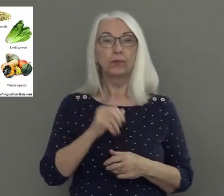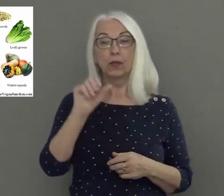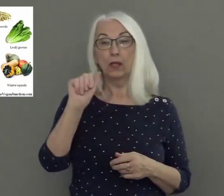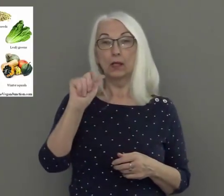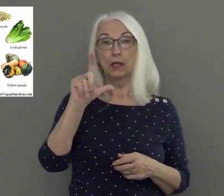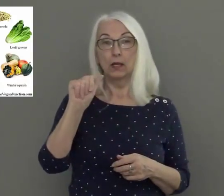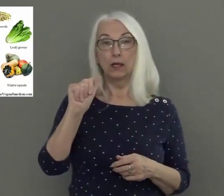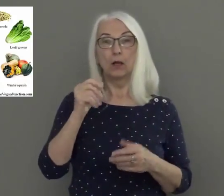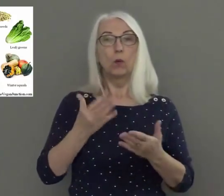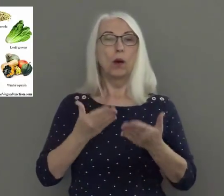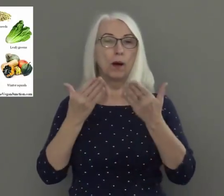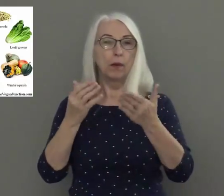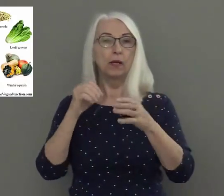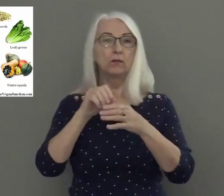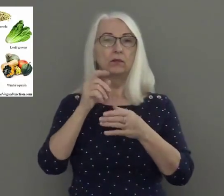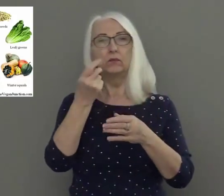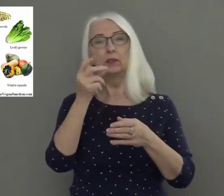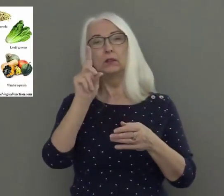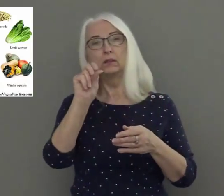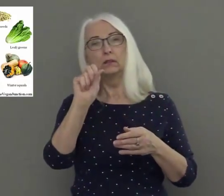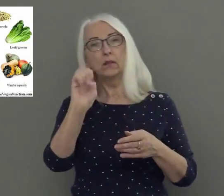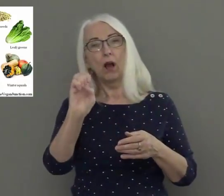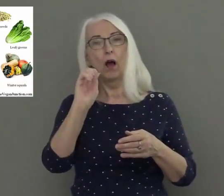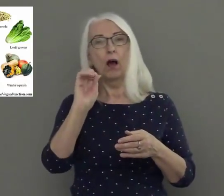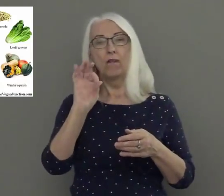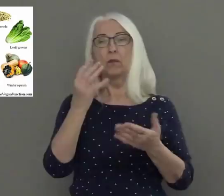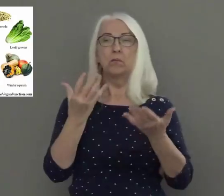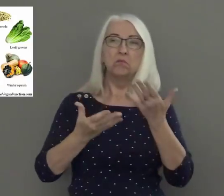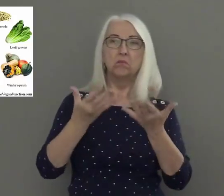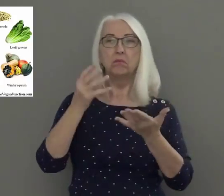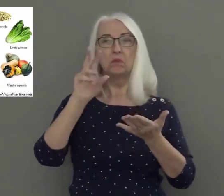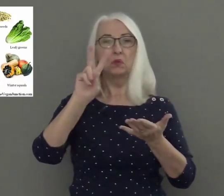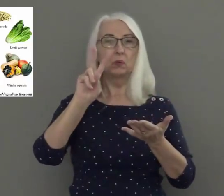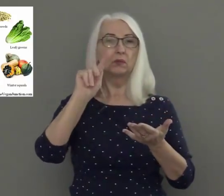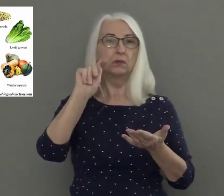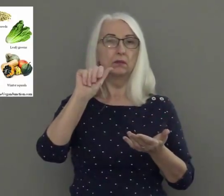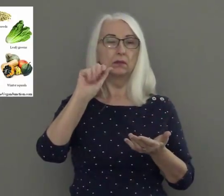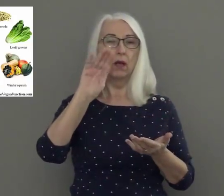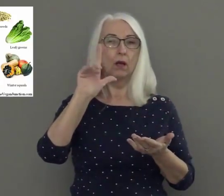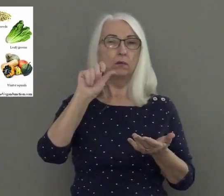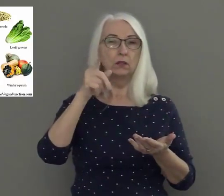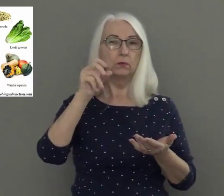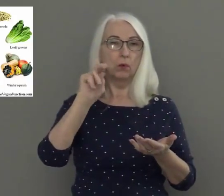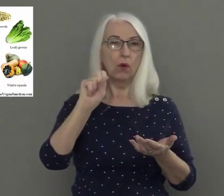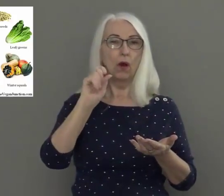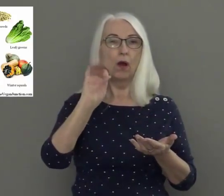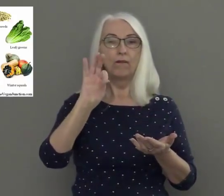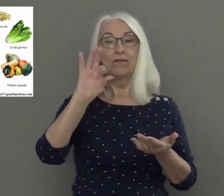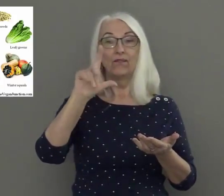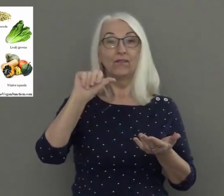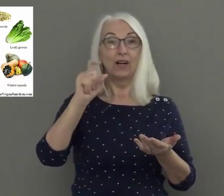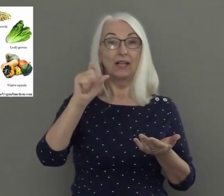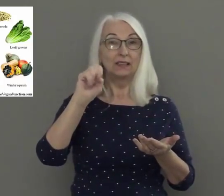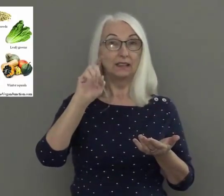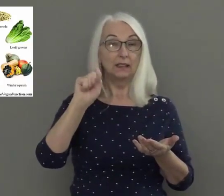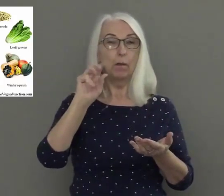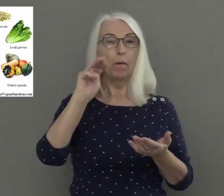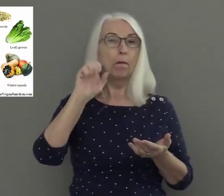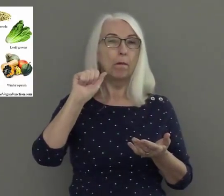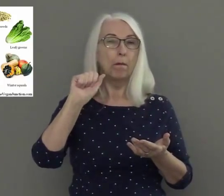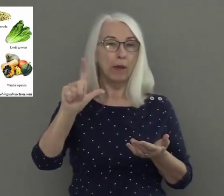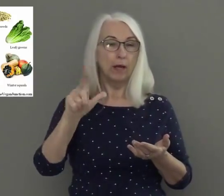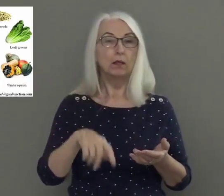ALA, is recommended in a dose of about two tablespoons of flax seed meal